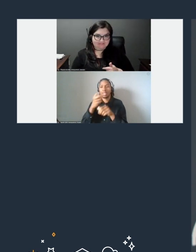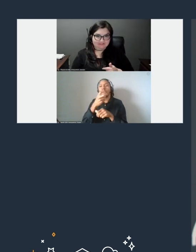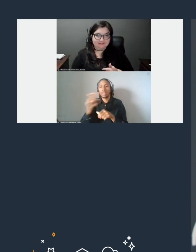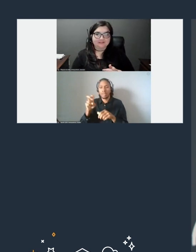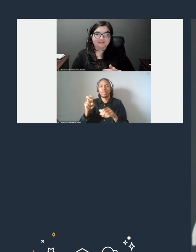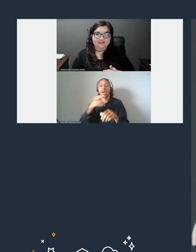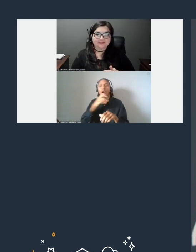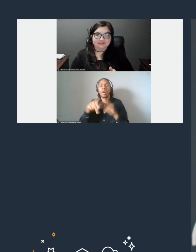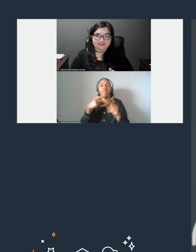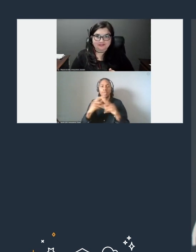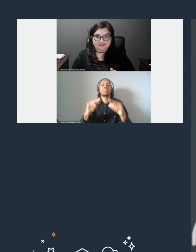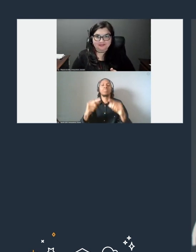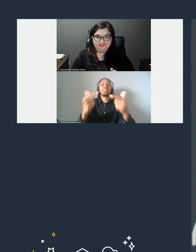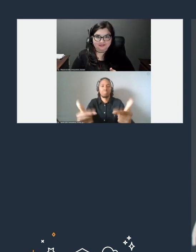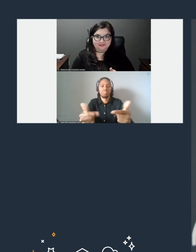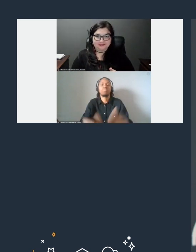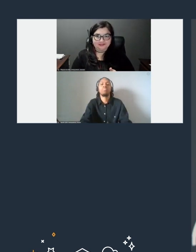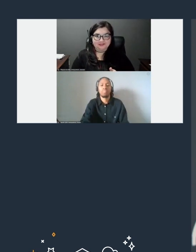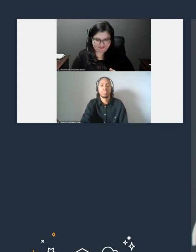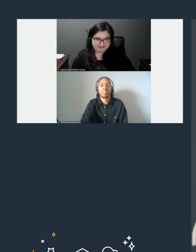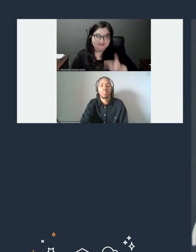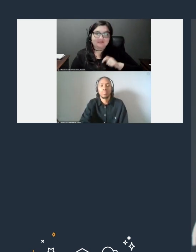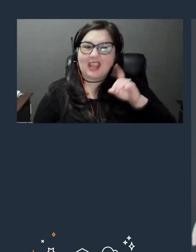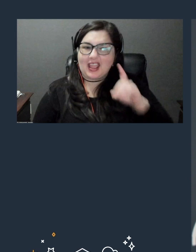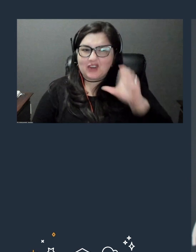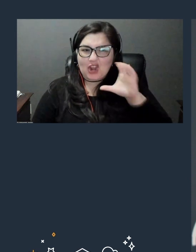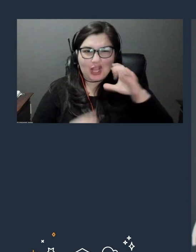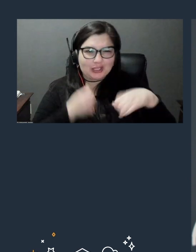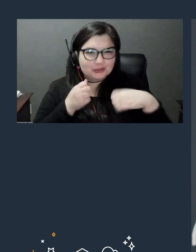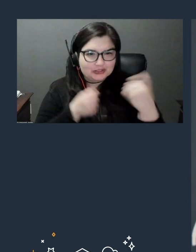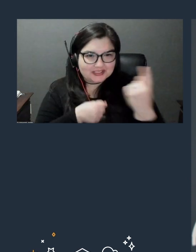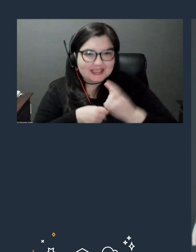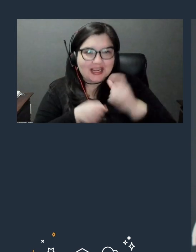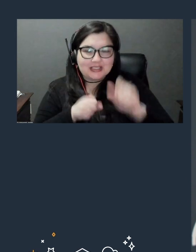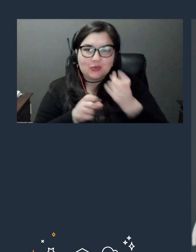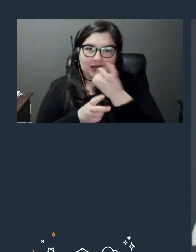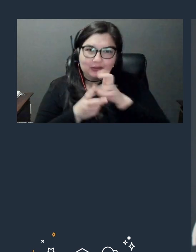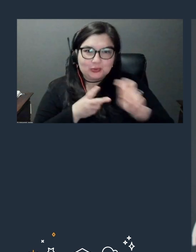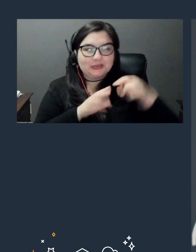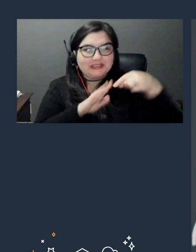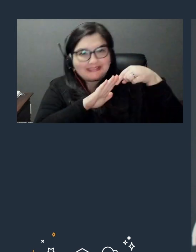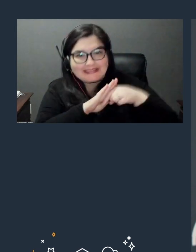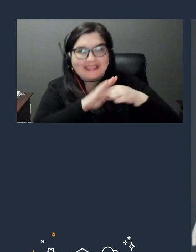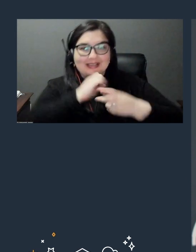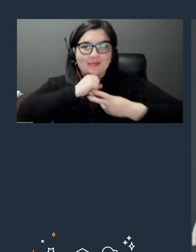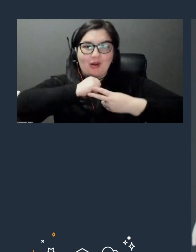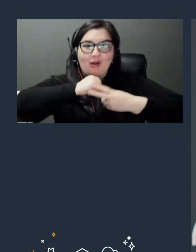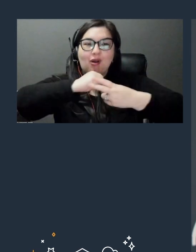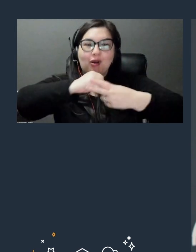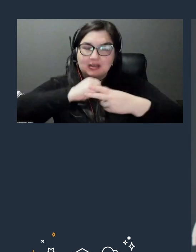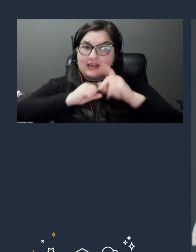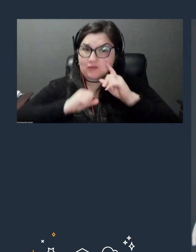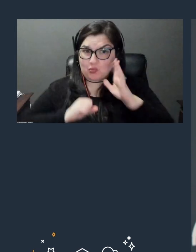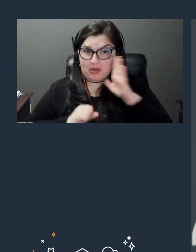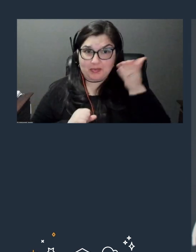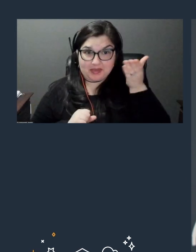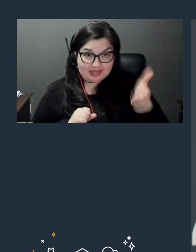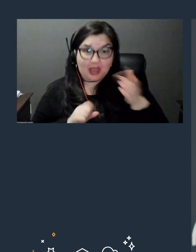say every a hundred days, you wanna keep moving your versions to deep archive. It'll still be there for you whenever you wanna access it, but you'll be paying really cheap cost for it.